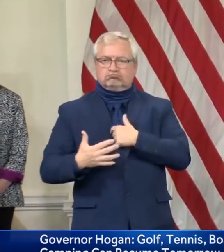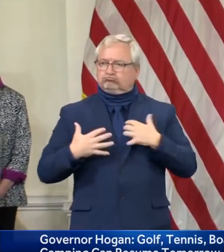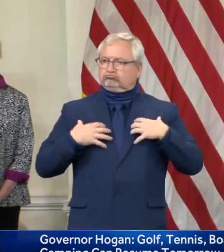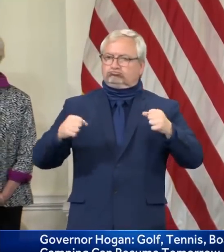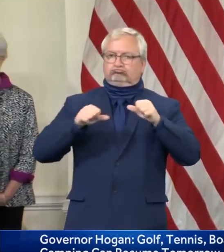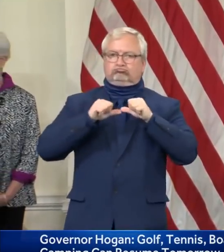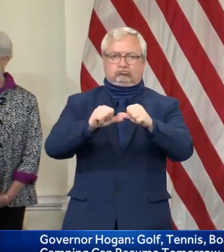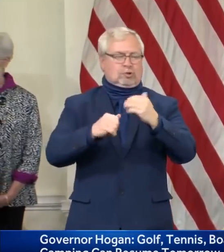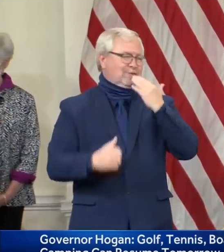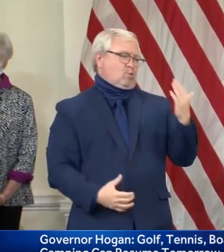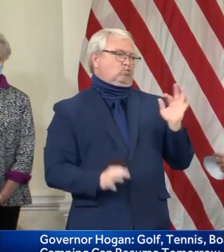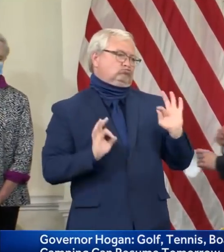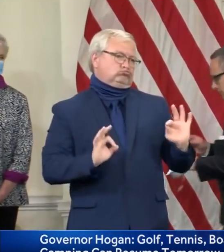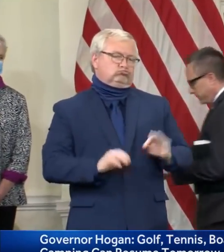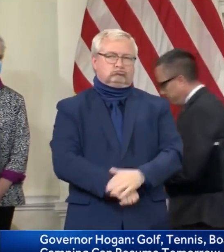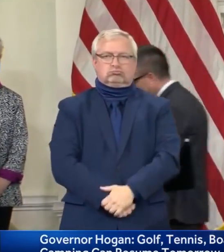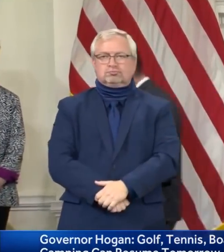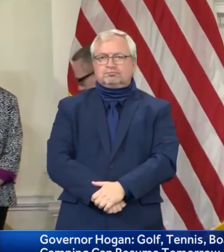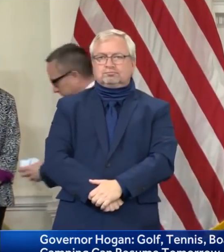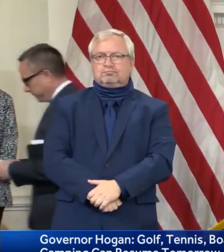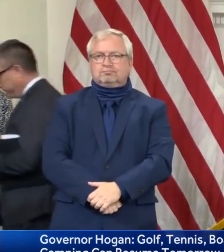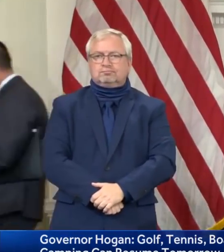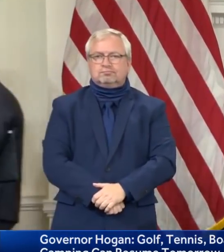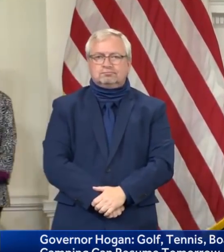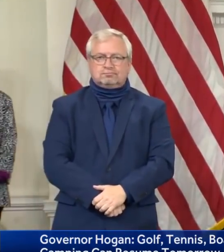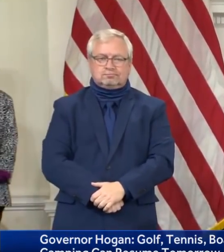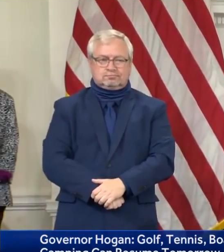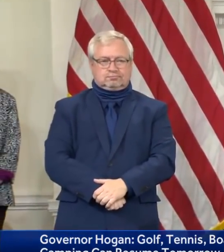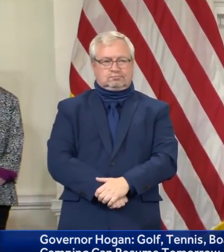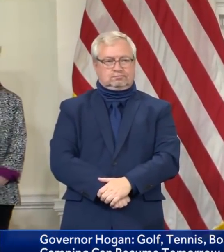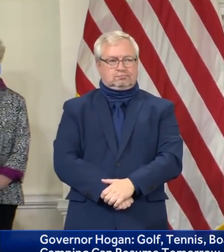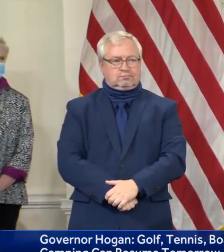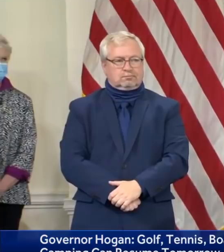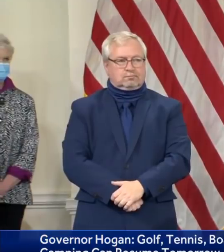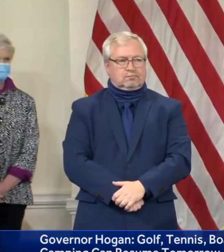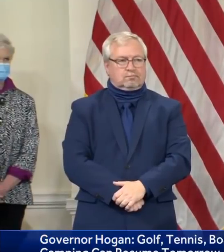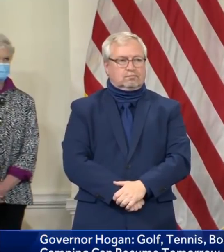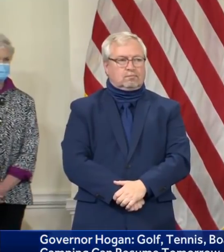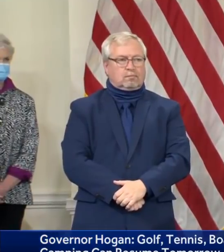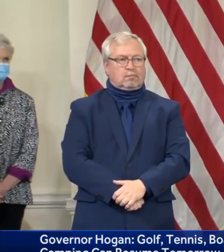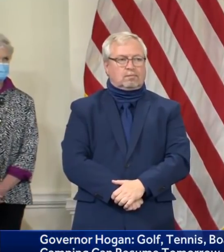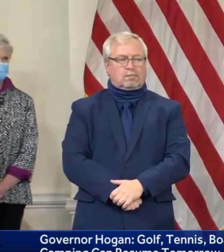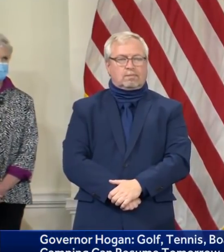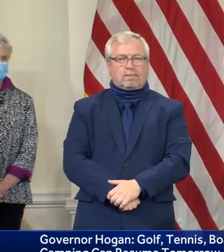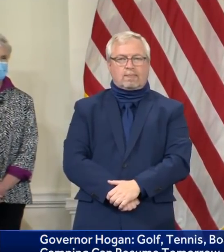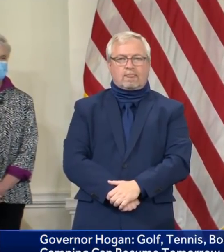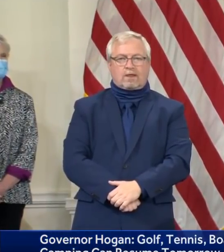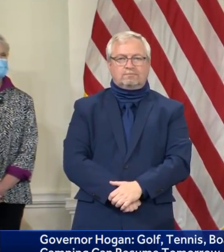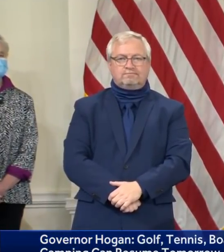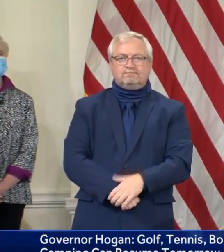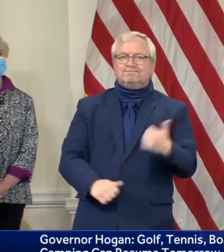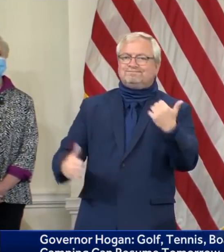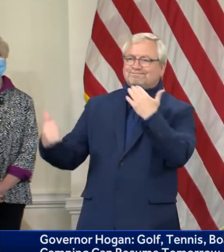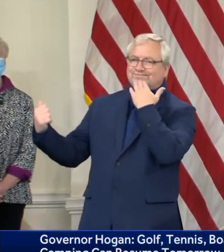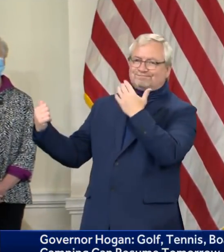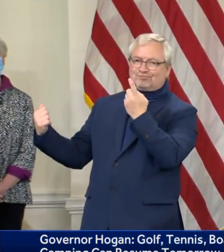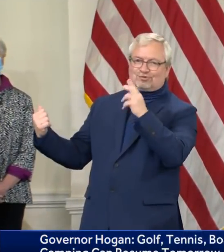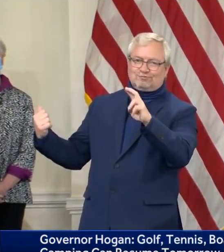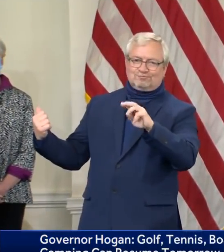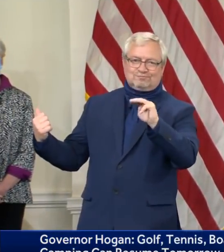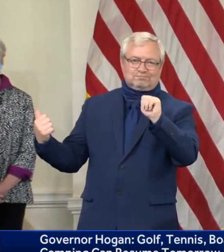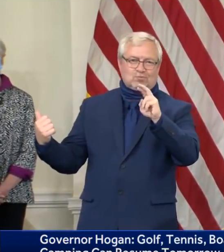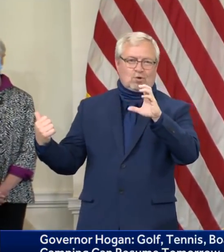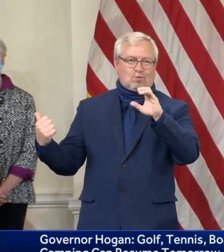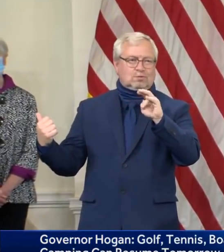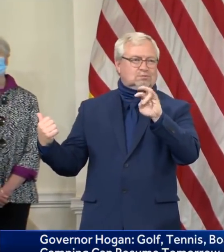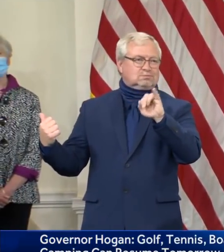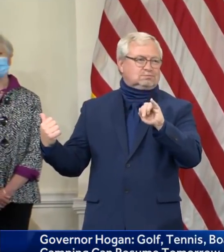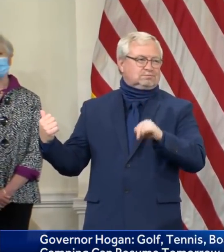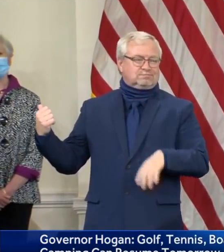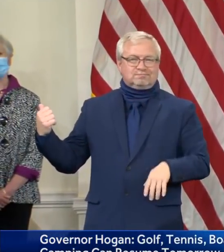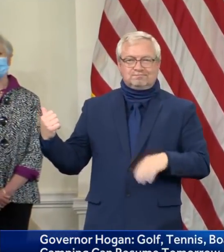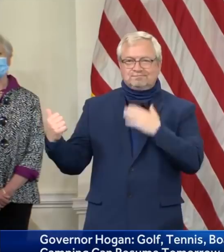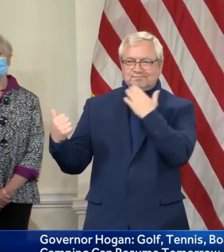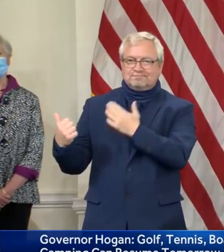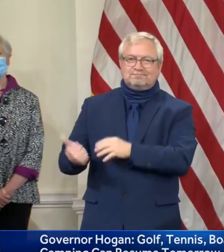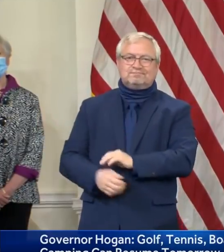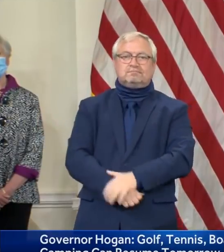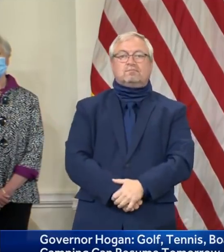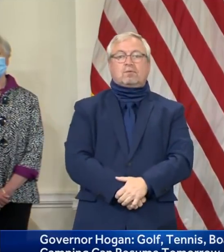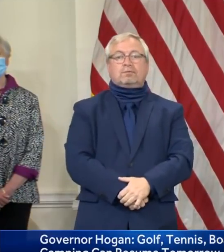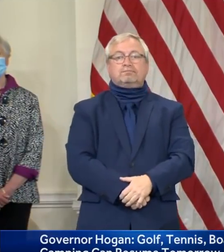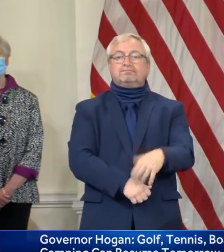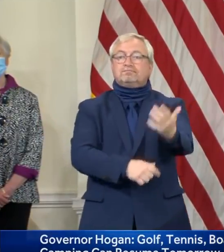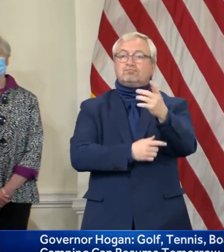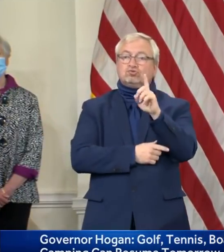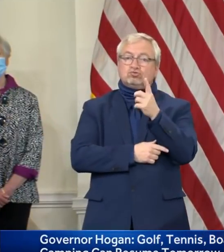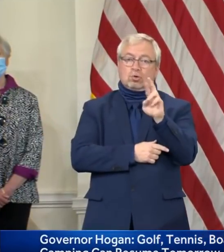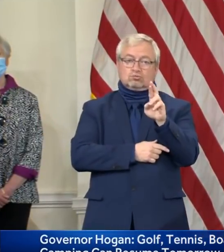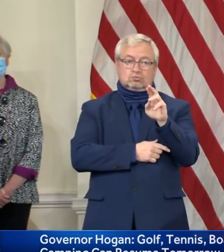THANK YOU FOR BEING CAUTIOUS AND DELIVERING ON THE ACTIONS RIGHT NOW TOWARD RECOVERY.